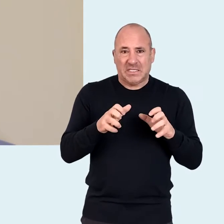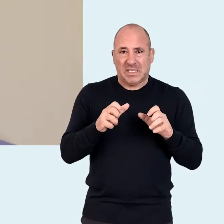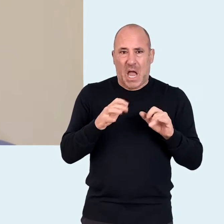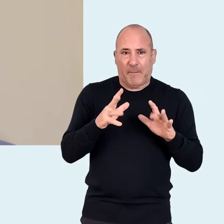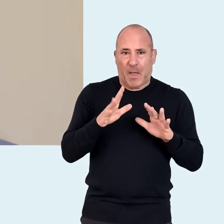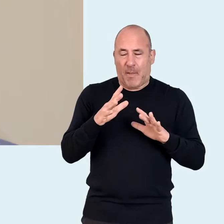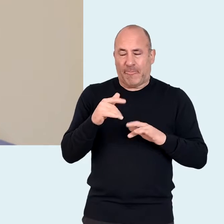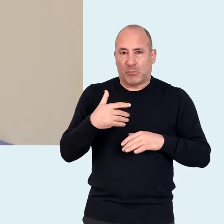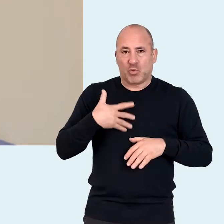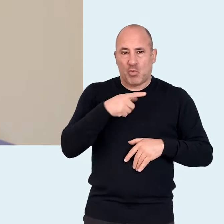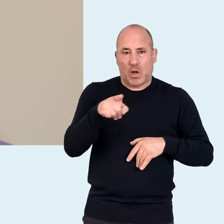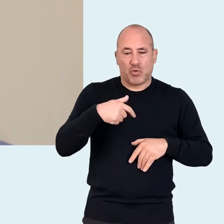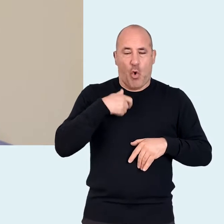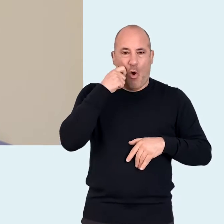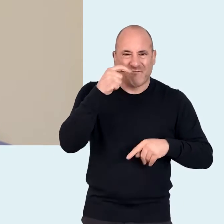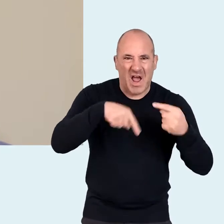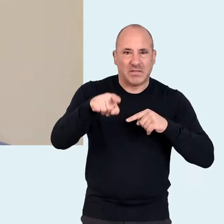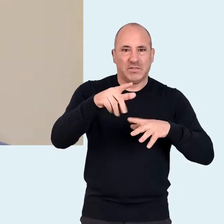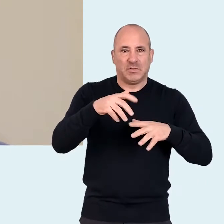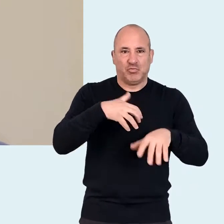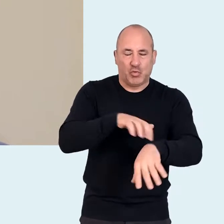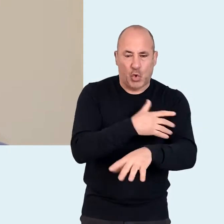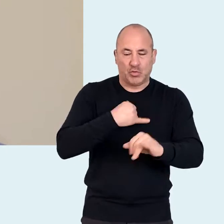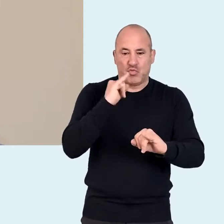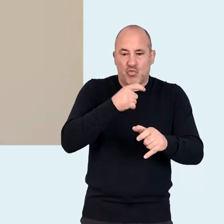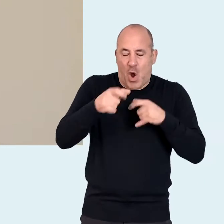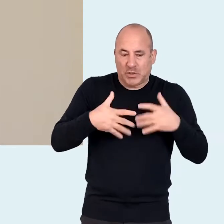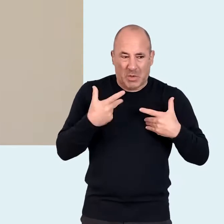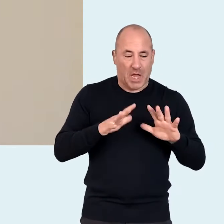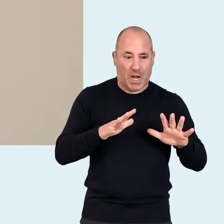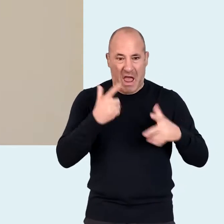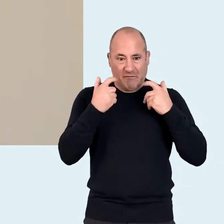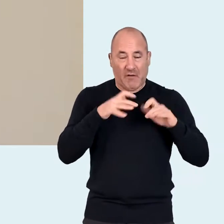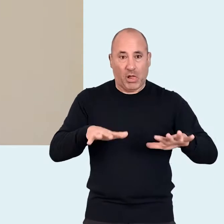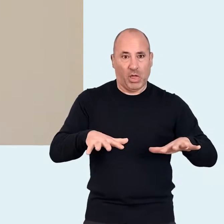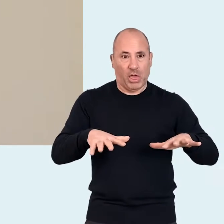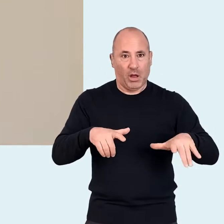think, "I don't want to offend people by saying the wrong thing. That's just going to lead